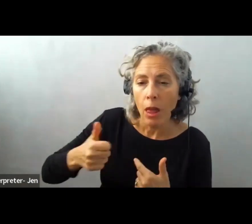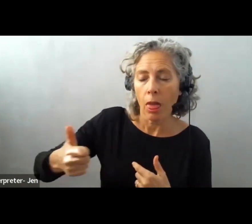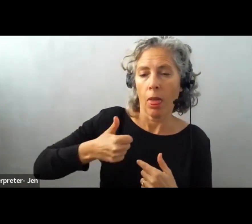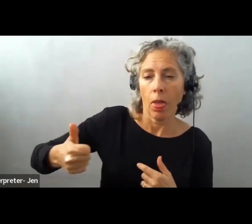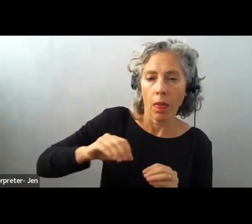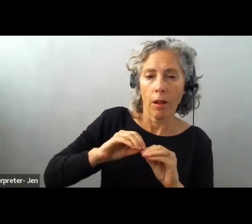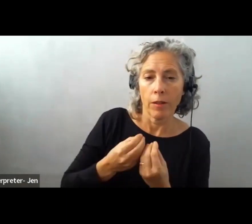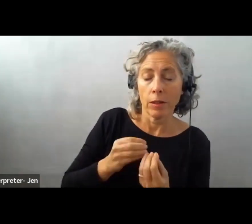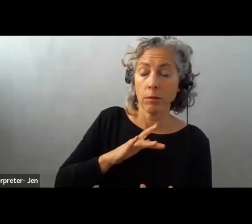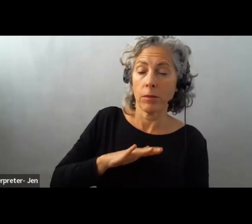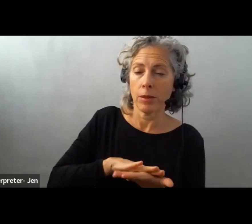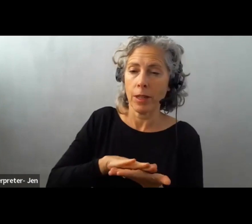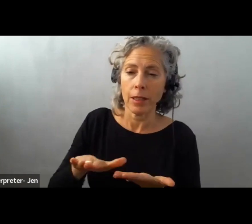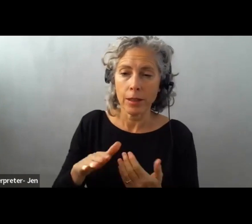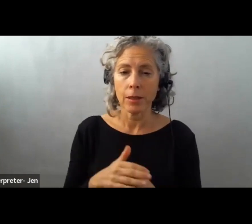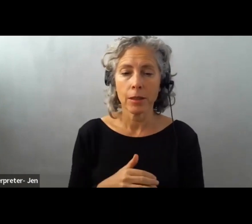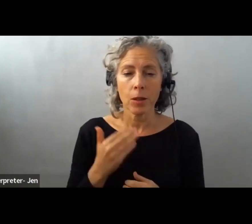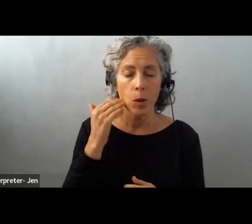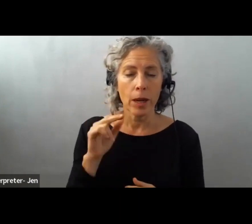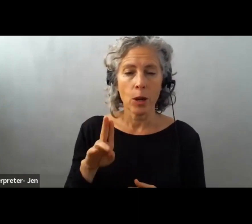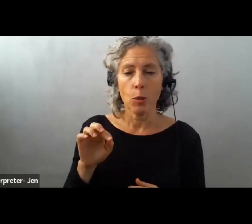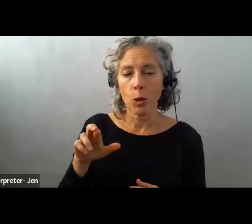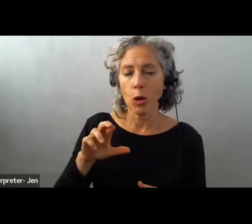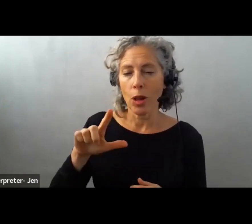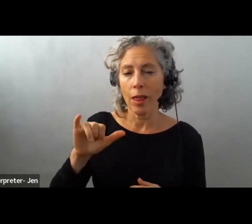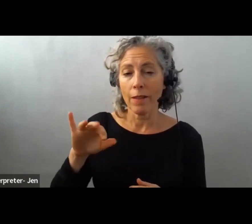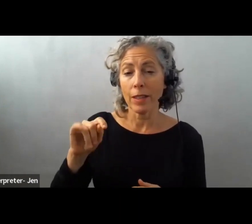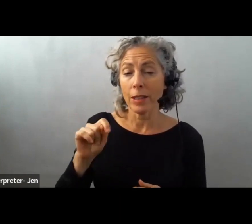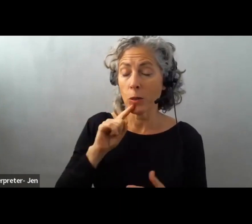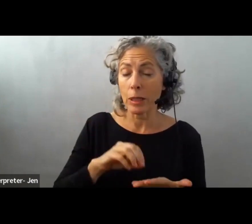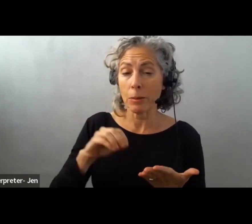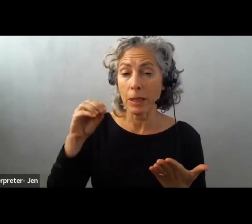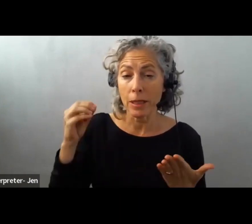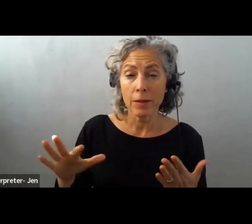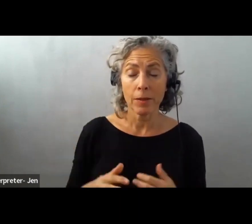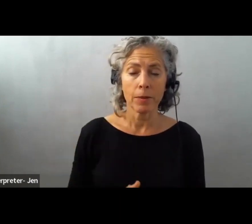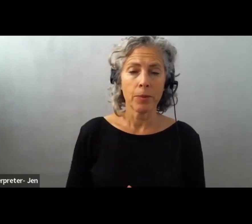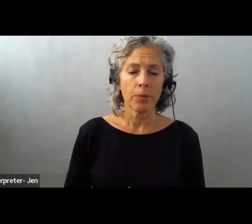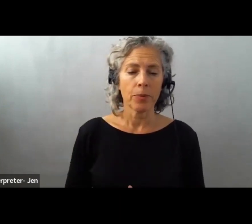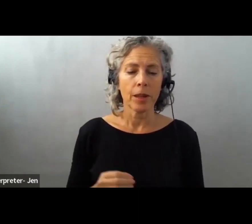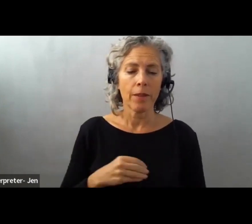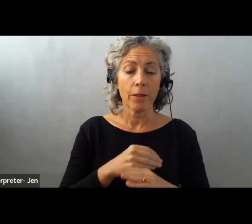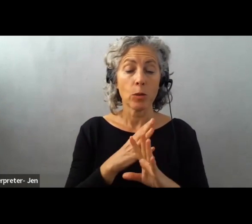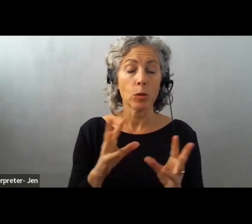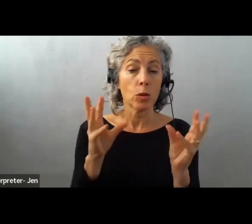which is nice given how Uber and Lyft is expensive and virtual conferences allowed disability